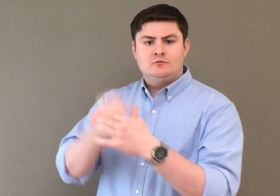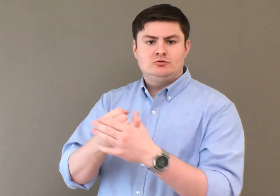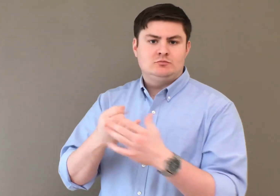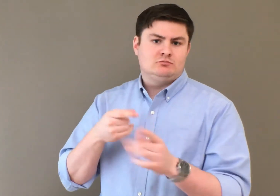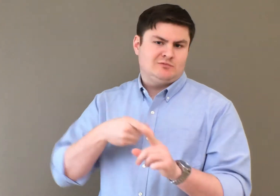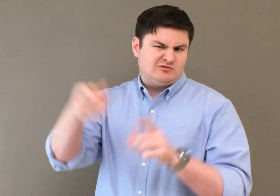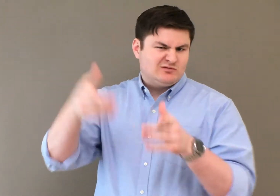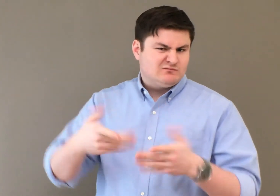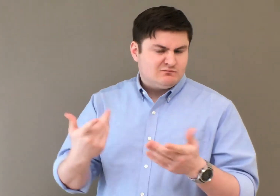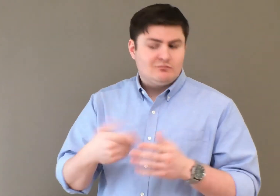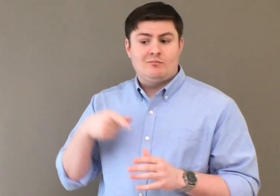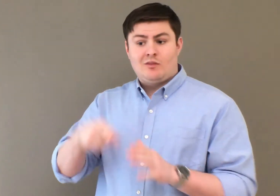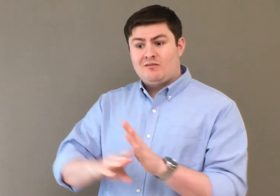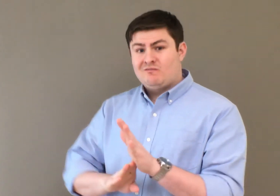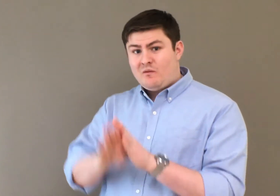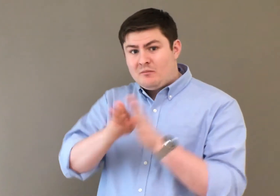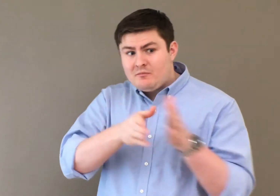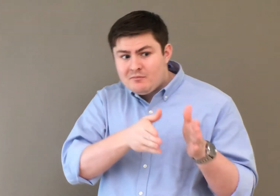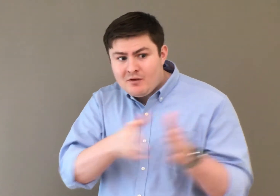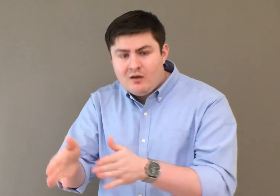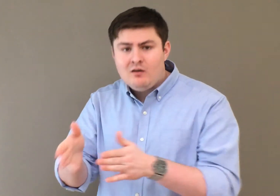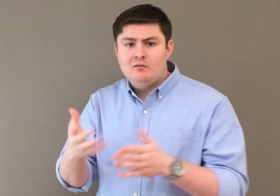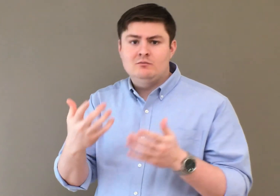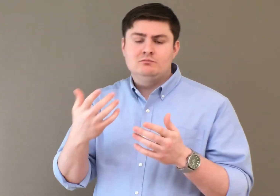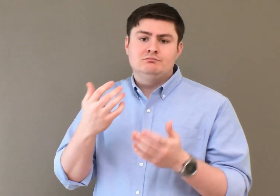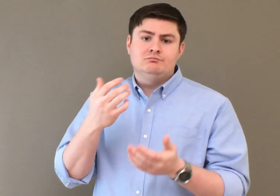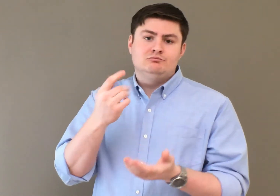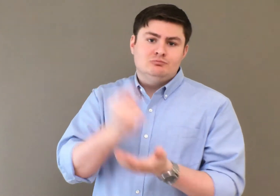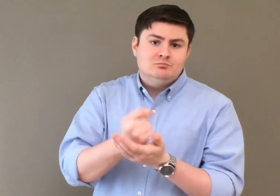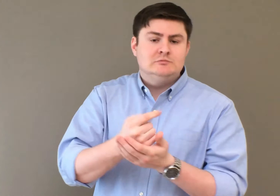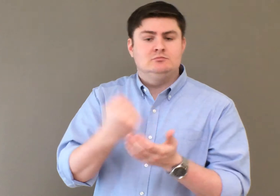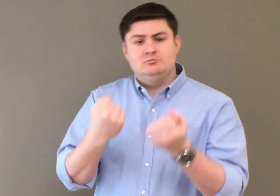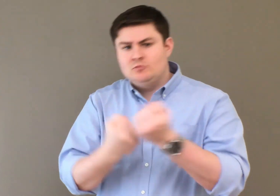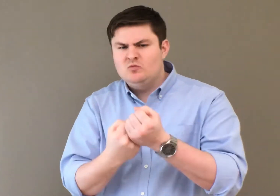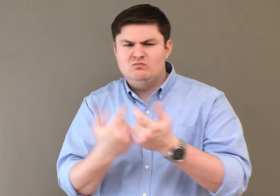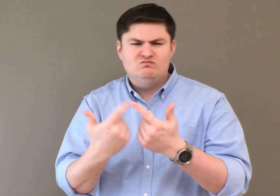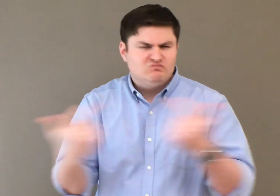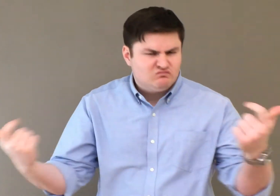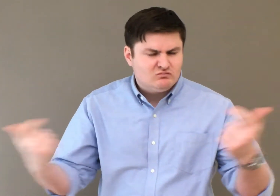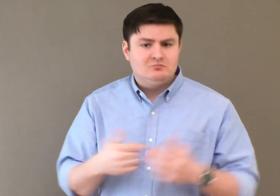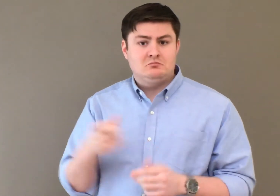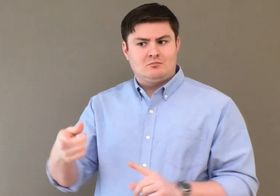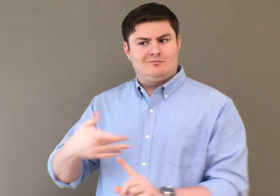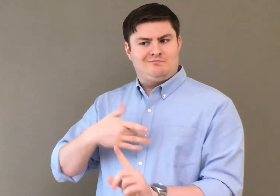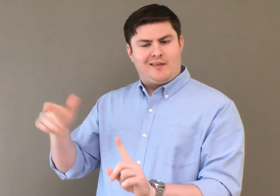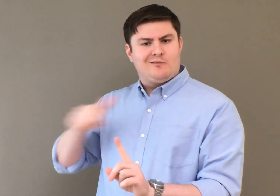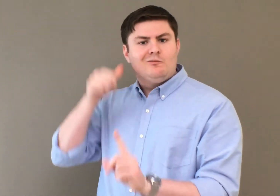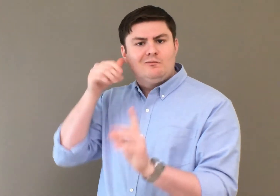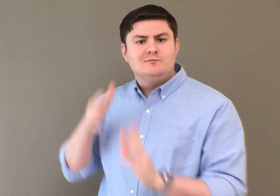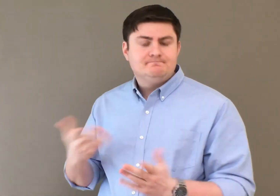specialist, who helps develop a plan for treatment and support as needed, usually an audiologist.